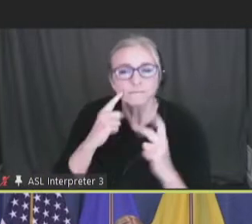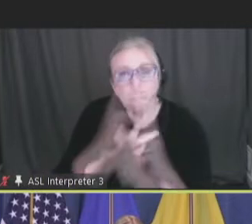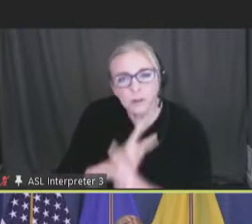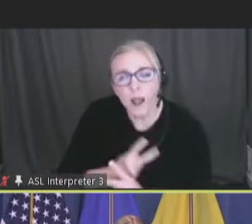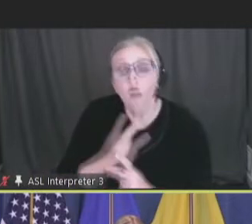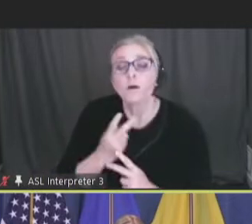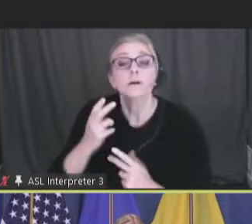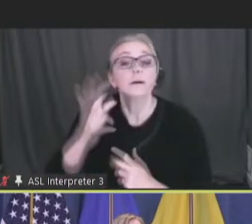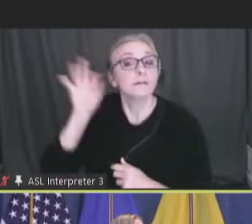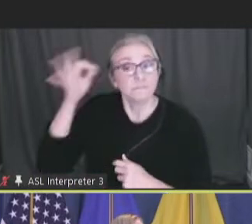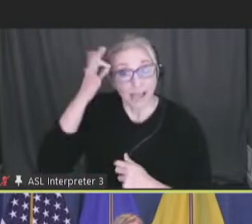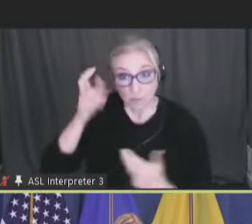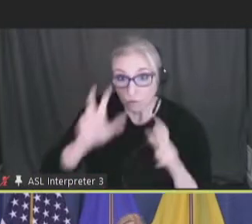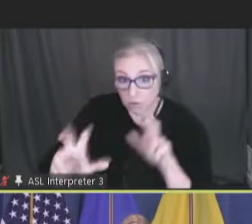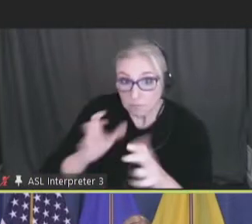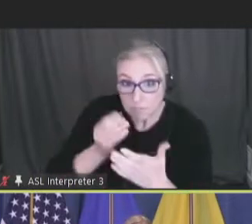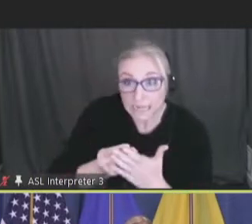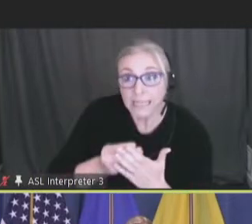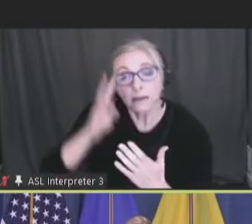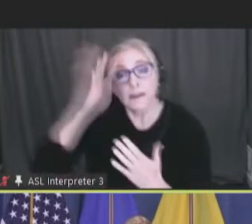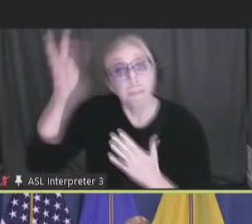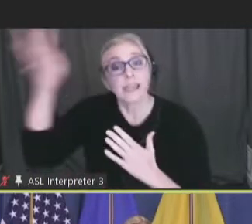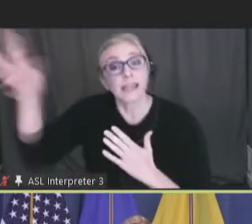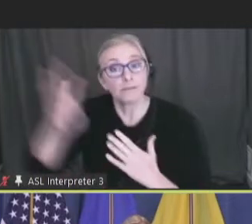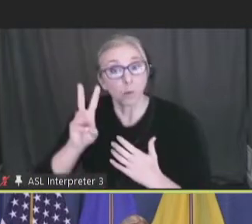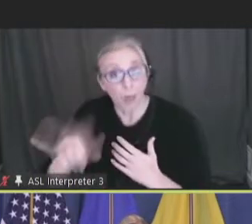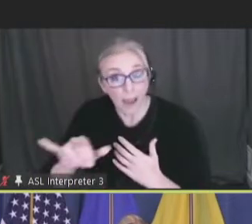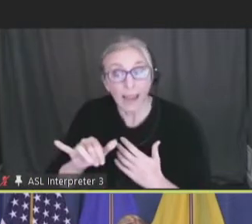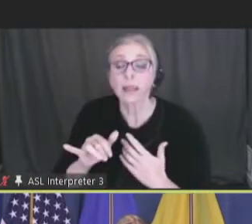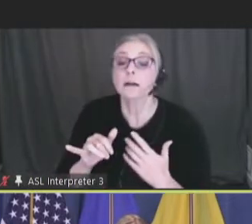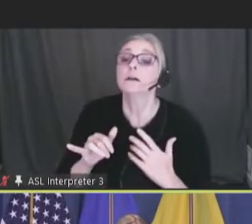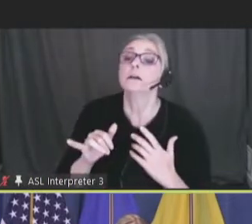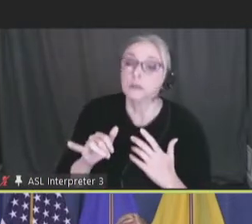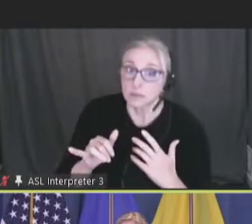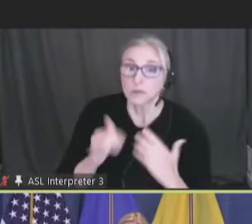in a way that felt innovative, especially within capacity-constrained federal agencies.